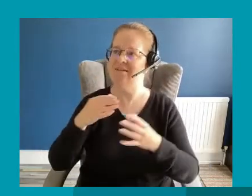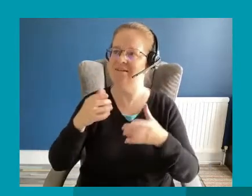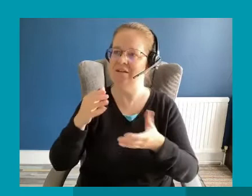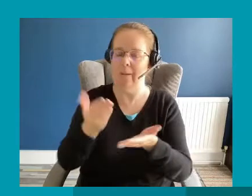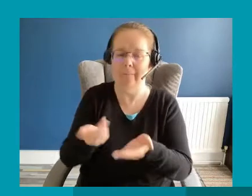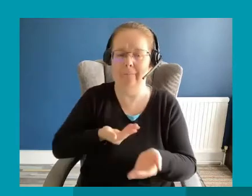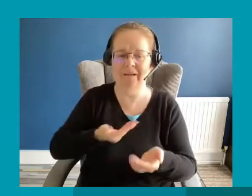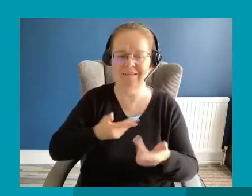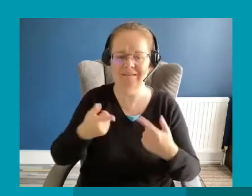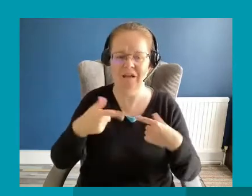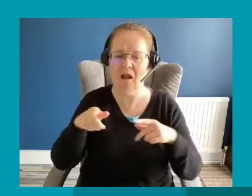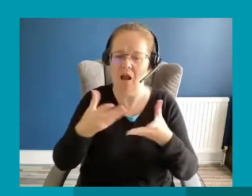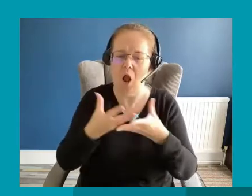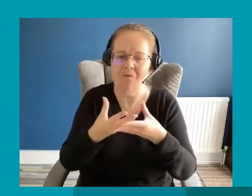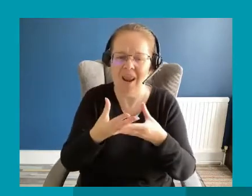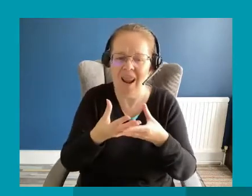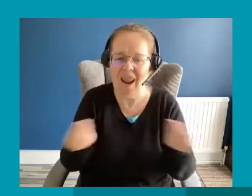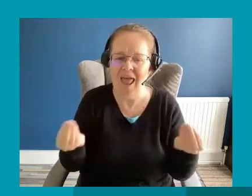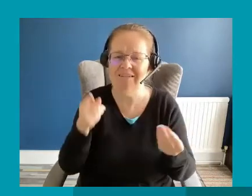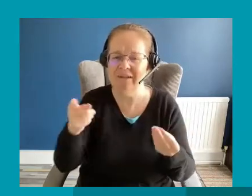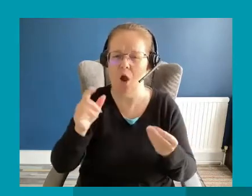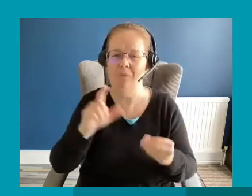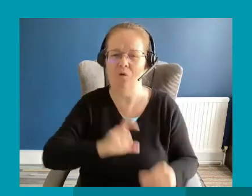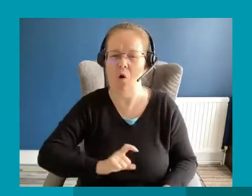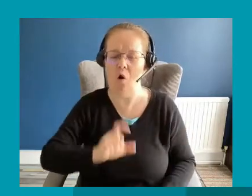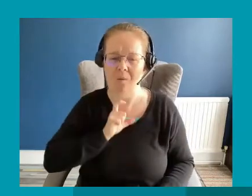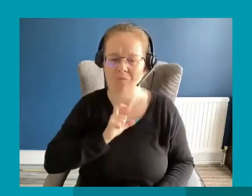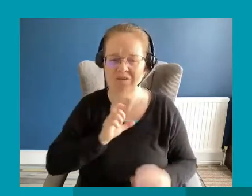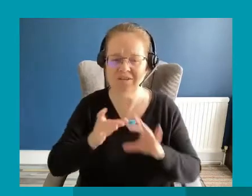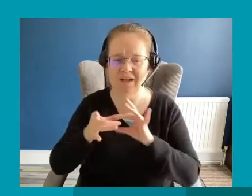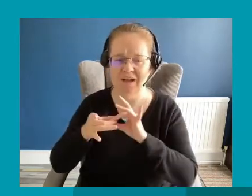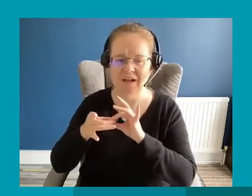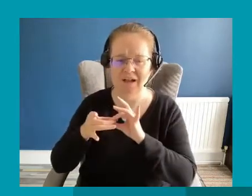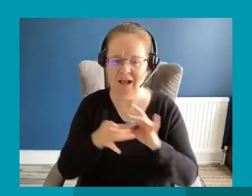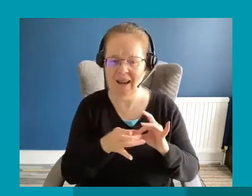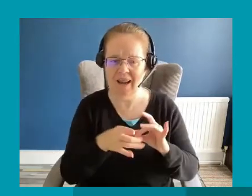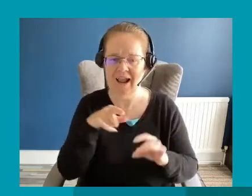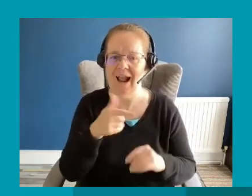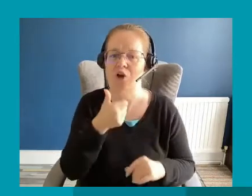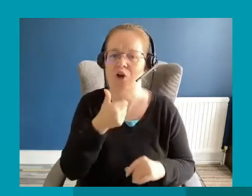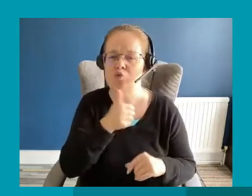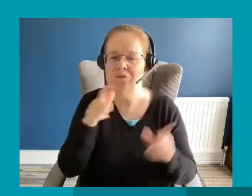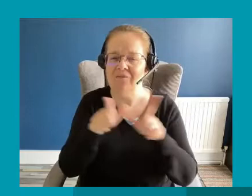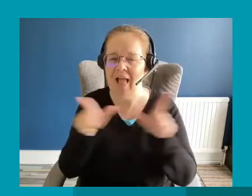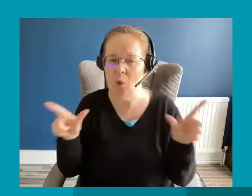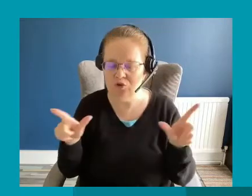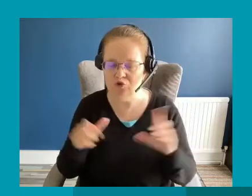from engaging with this is because of their lack of confidence around the use of language.